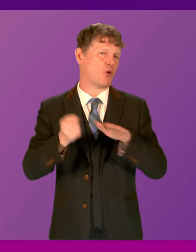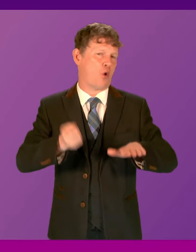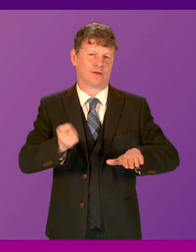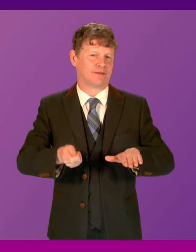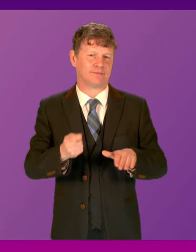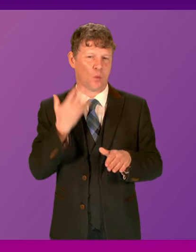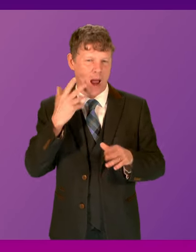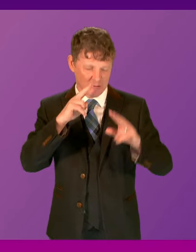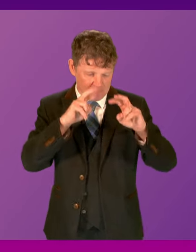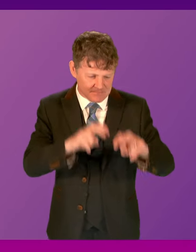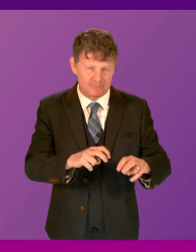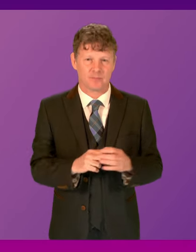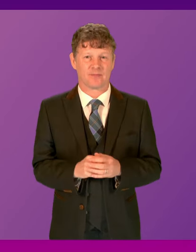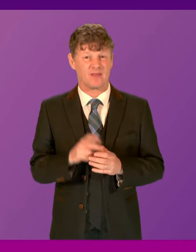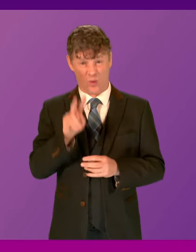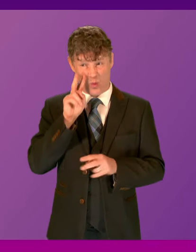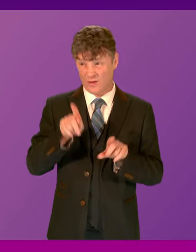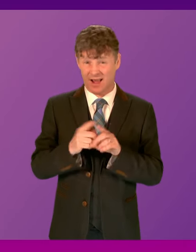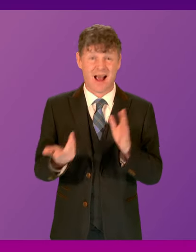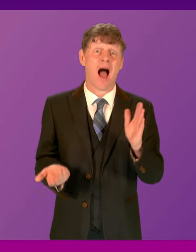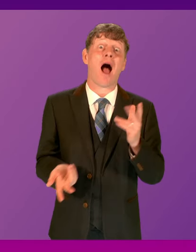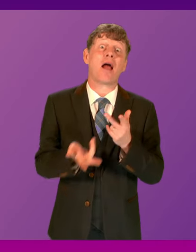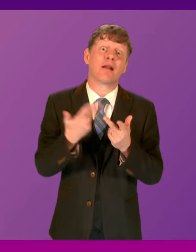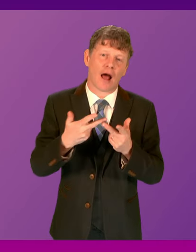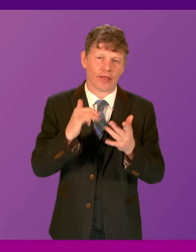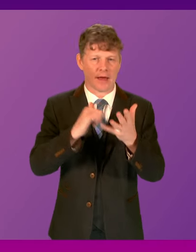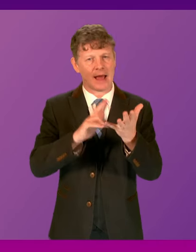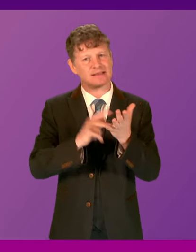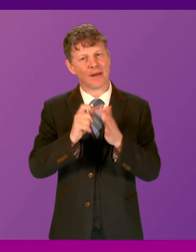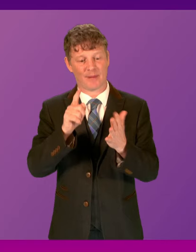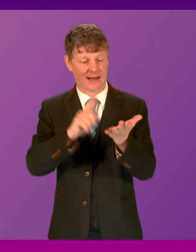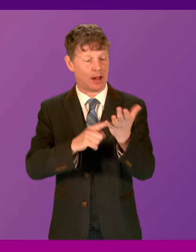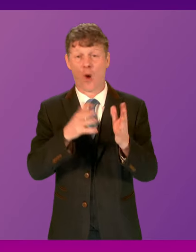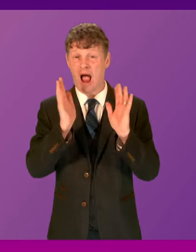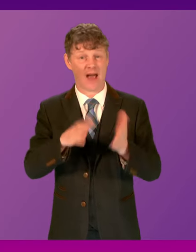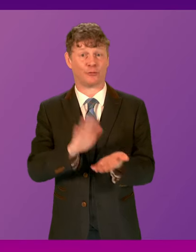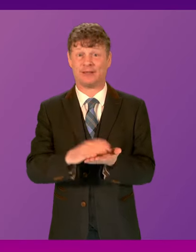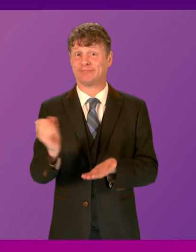The Hate Crime and Public Order Act 2021 looks like another SNP law that will have to be discarded, just like the proposed named person legislation